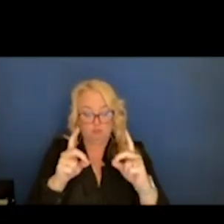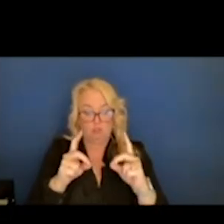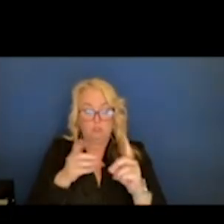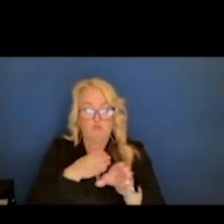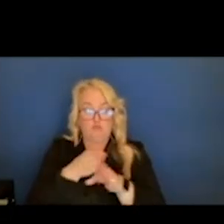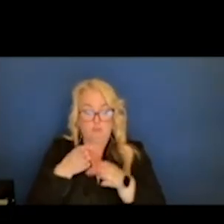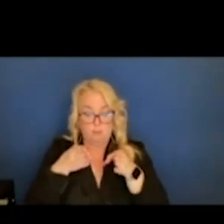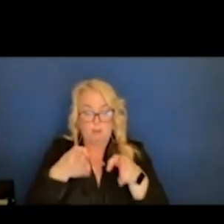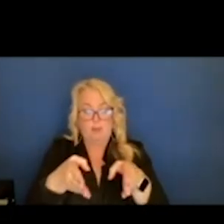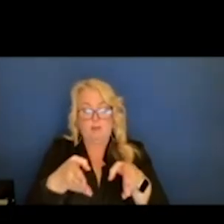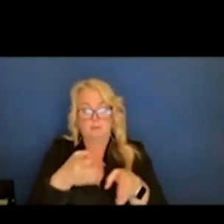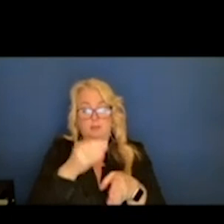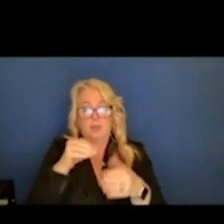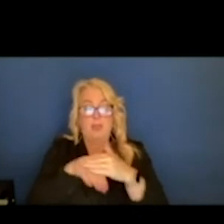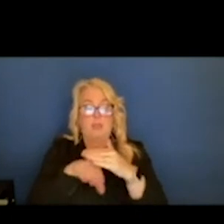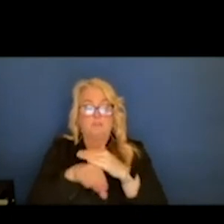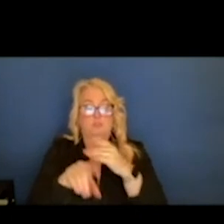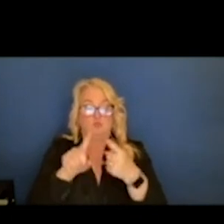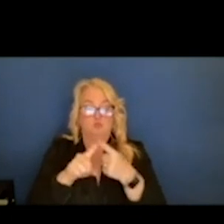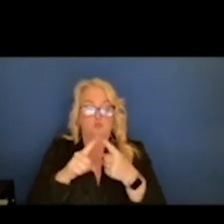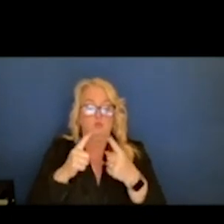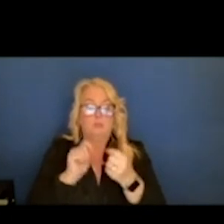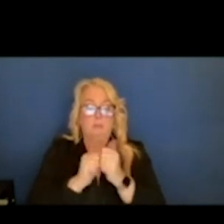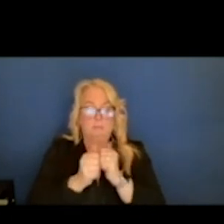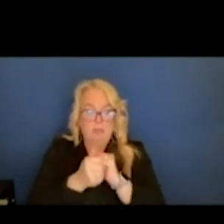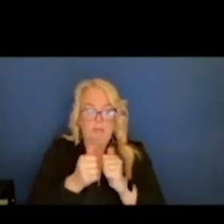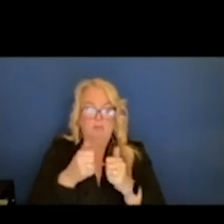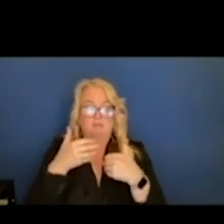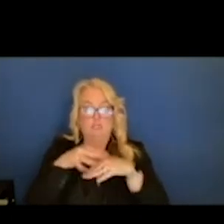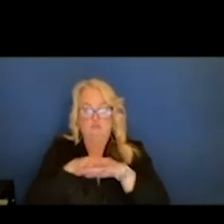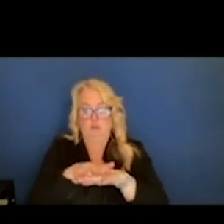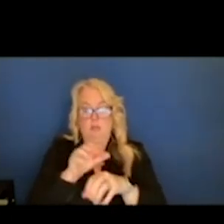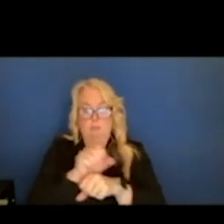career paths, and access to competitive, integrated employment. The goal is to